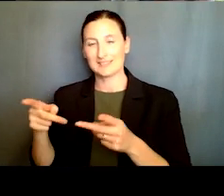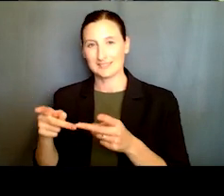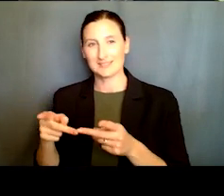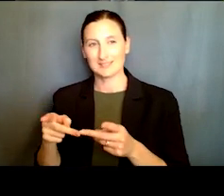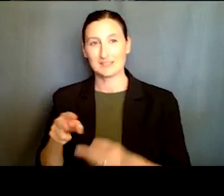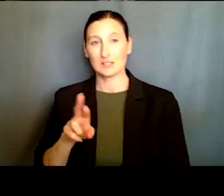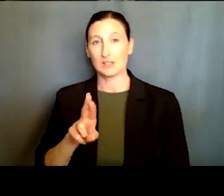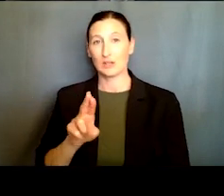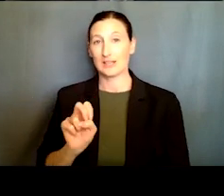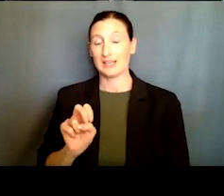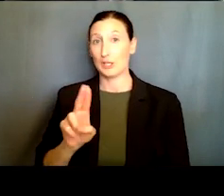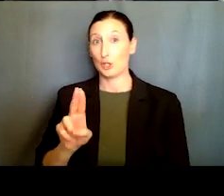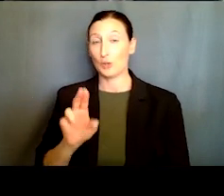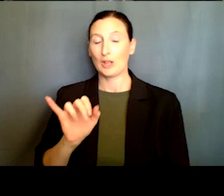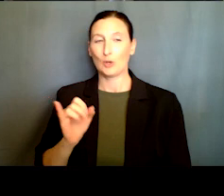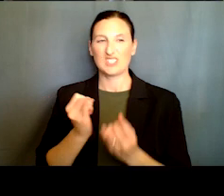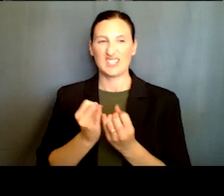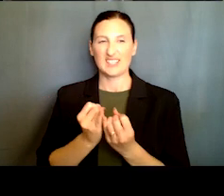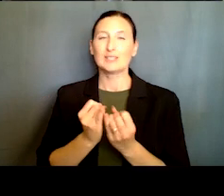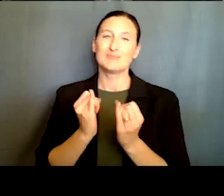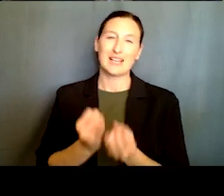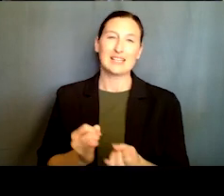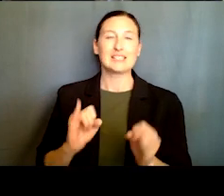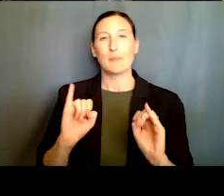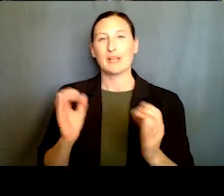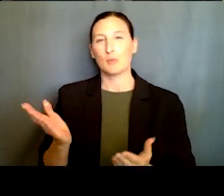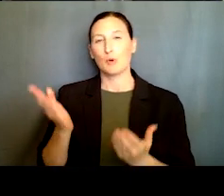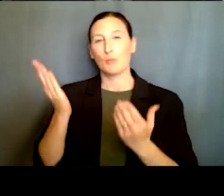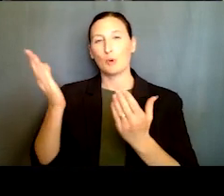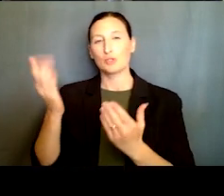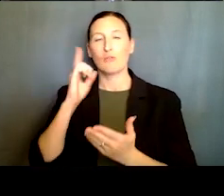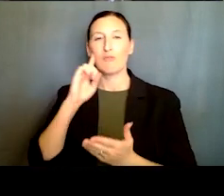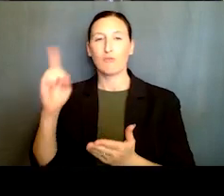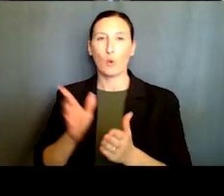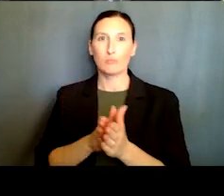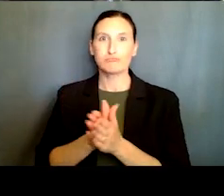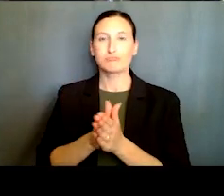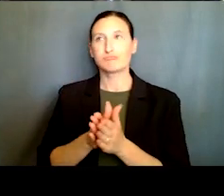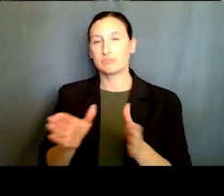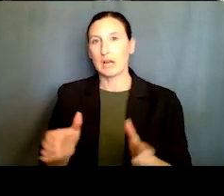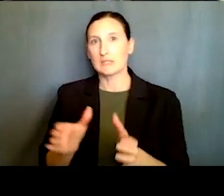REU sites, these are independent proposals to initiate and conduct undergraduate research projects that